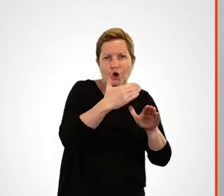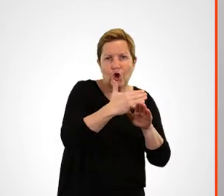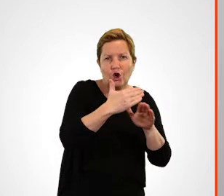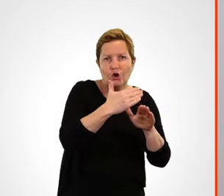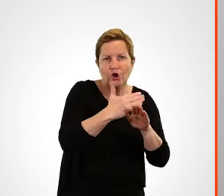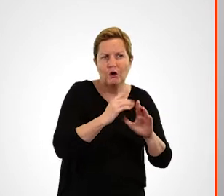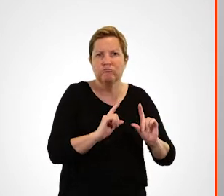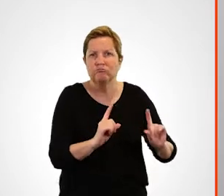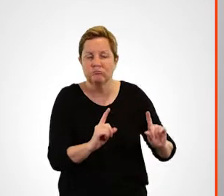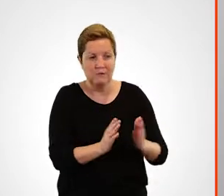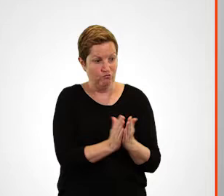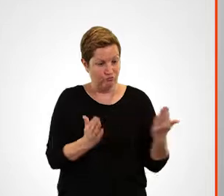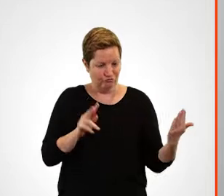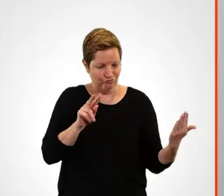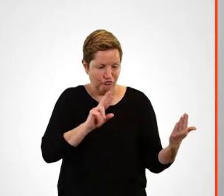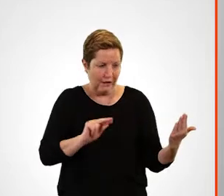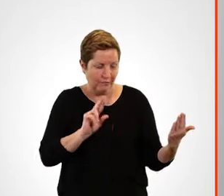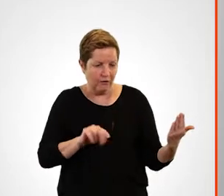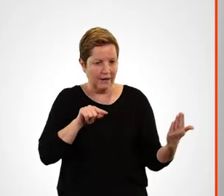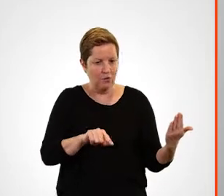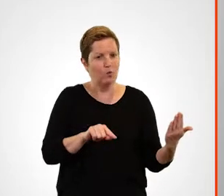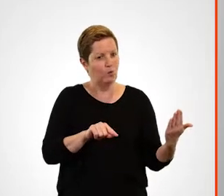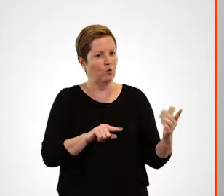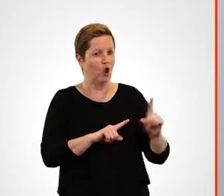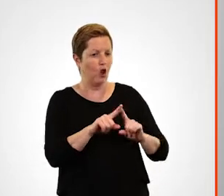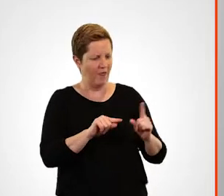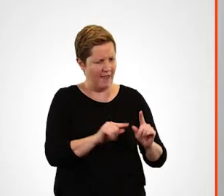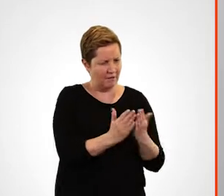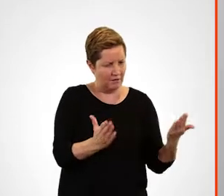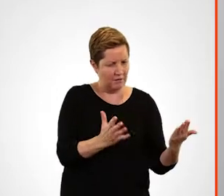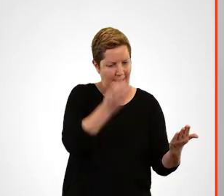From being read to not only do you learn that print is communicating something